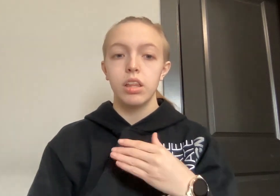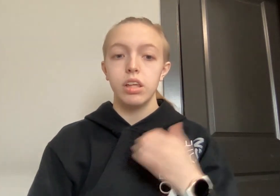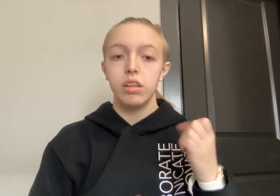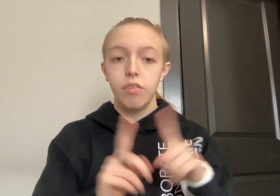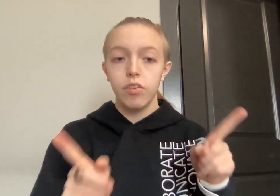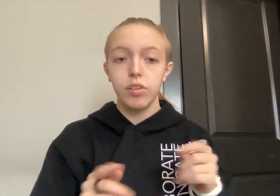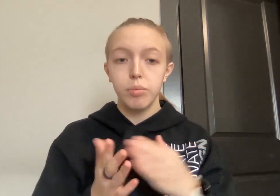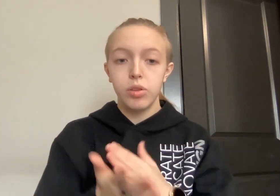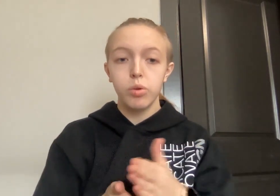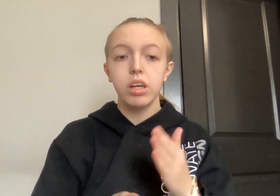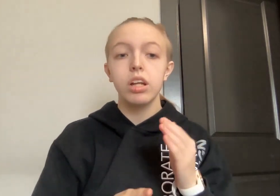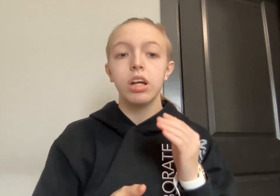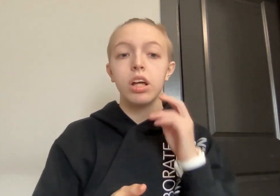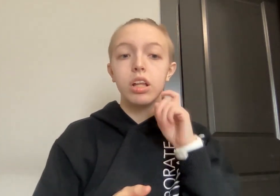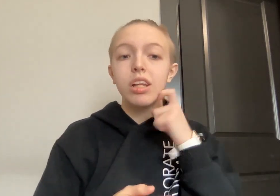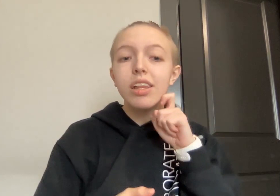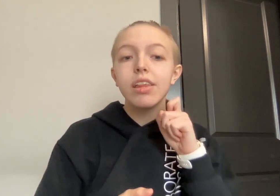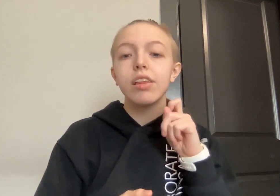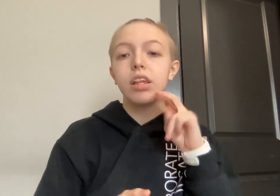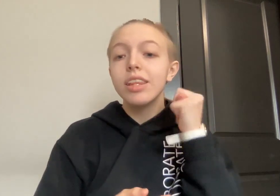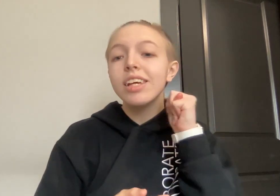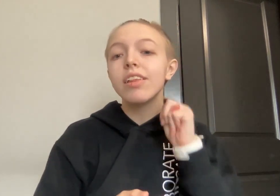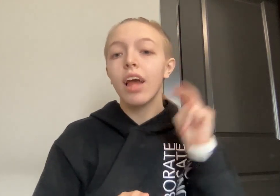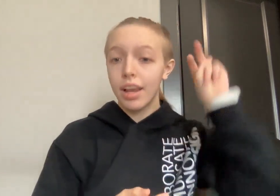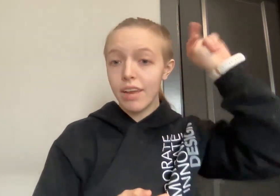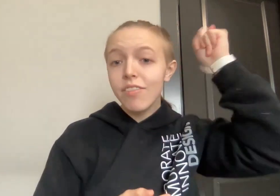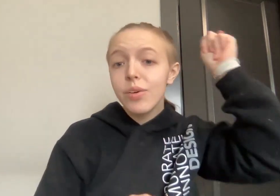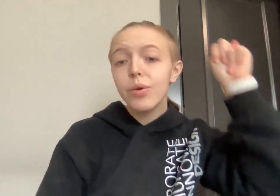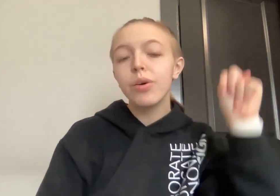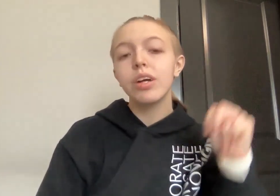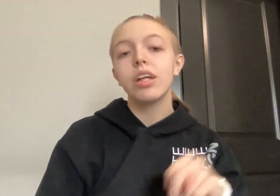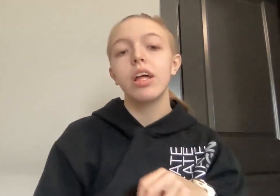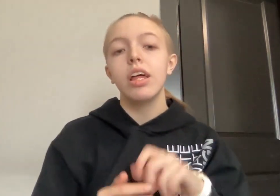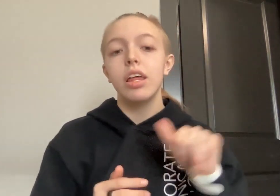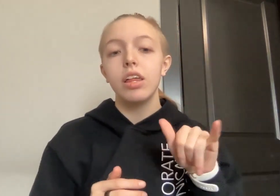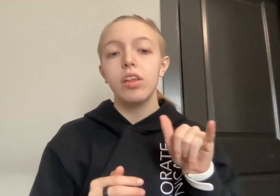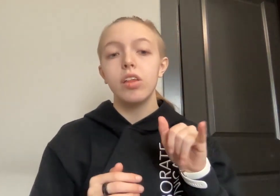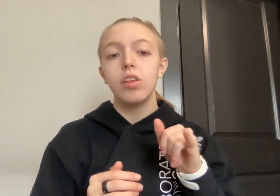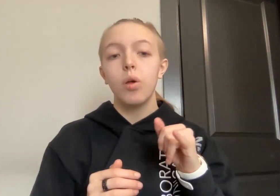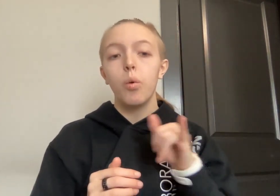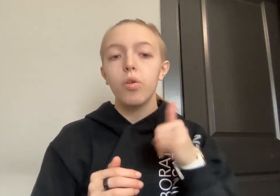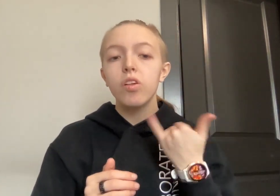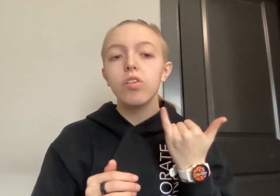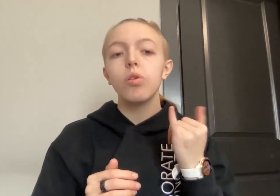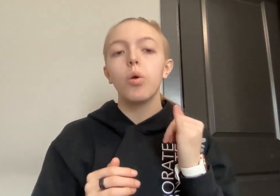The difference between niece and nephew is is just